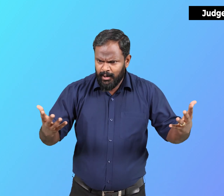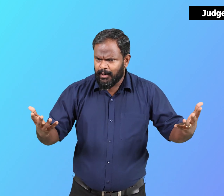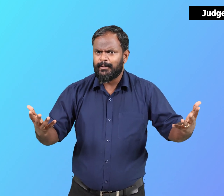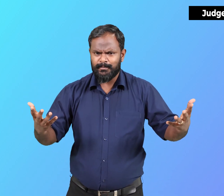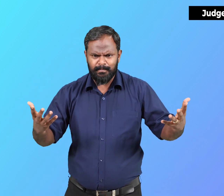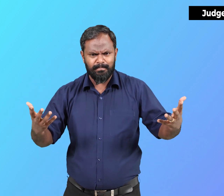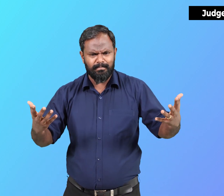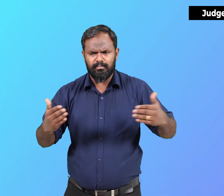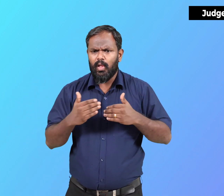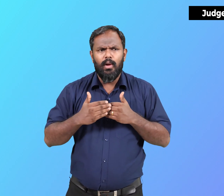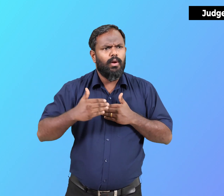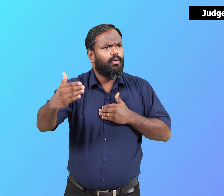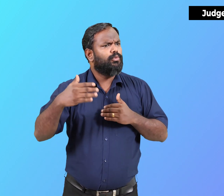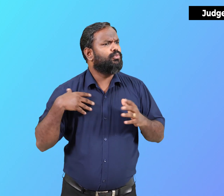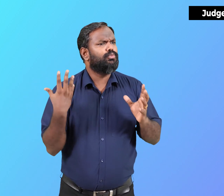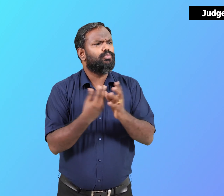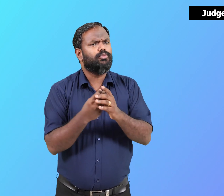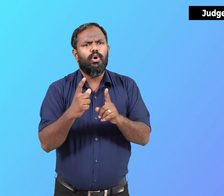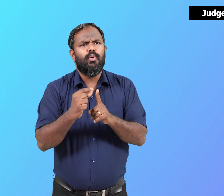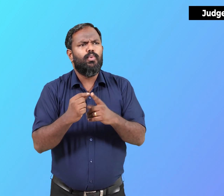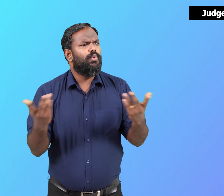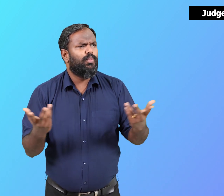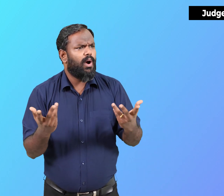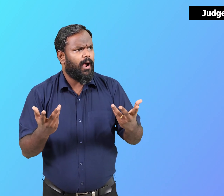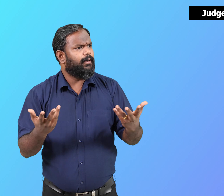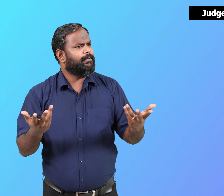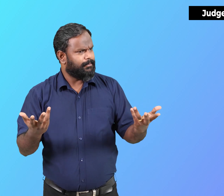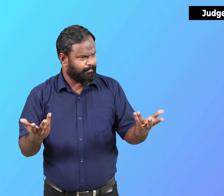Now this is what we will do to the city of Gibeah. We will throw lots to choose the men who will lead the attack.